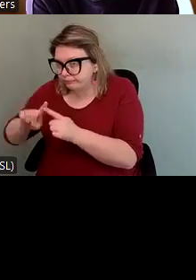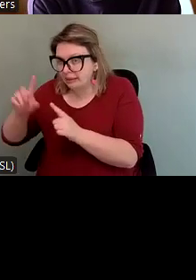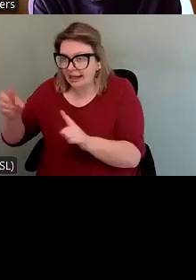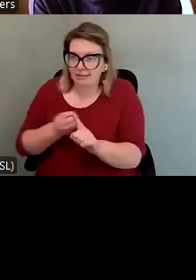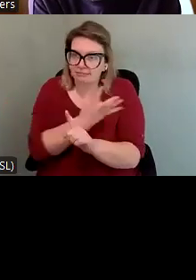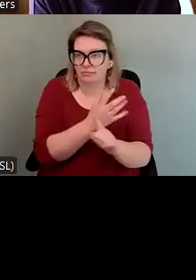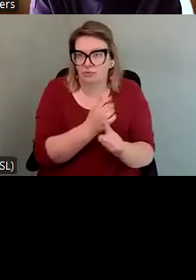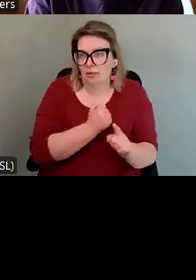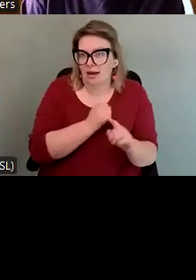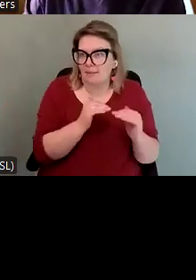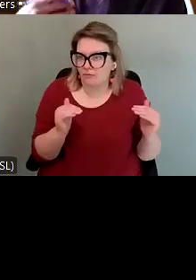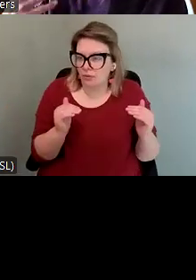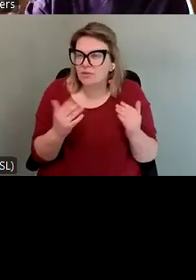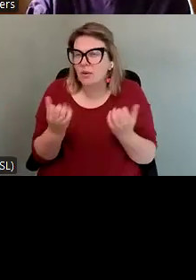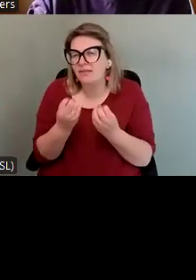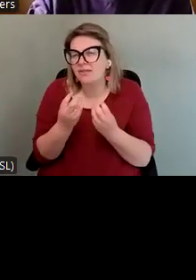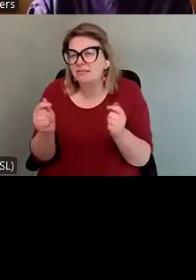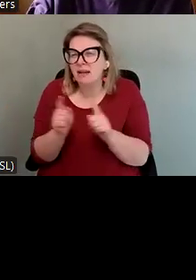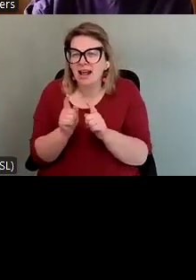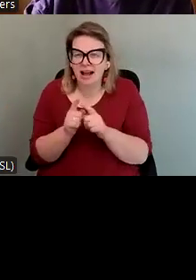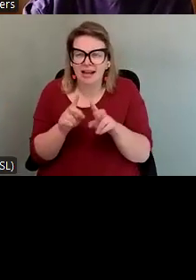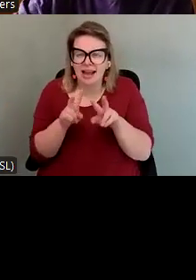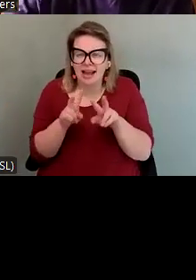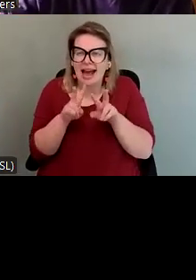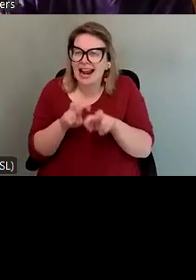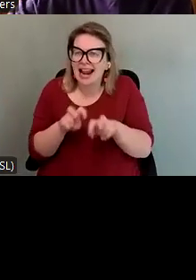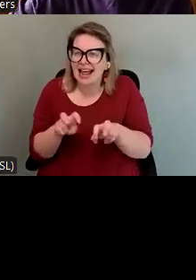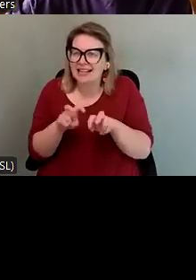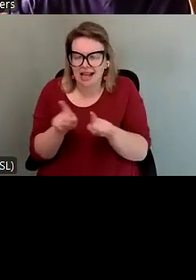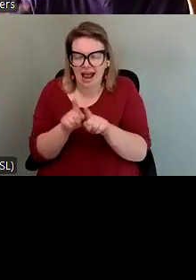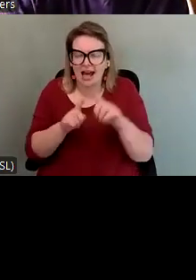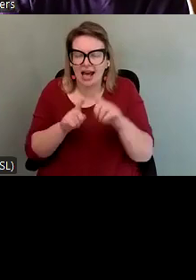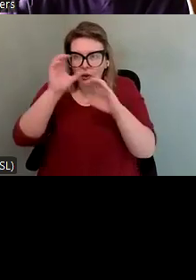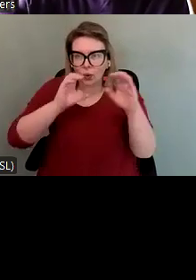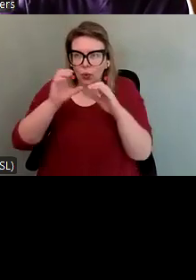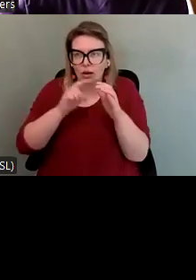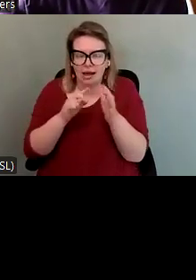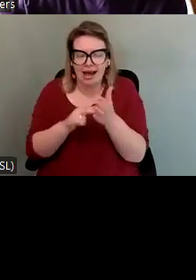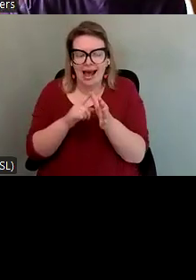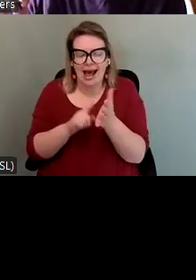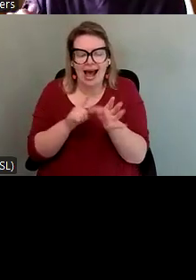and they could be things like sending data to Google Analytics, so you can track website users through your website.